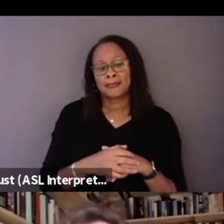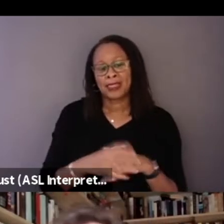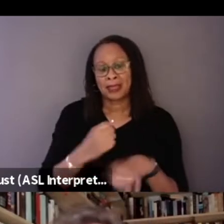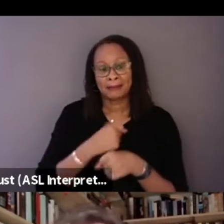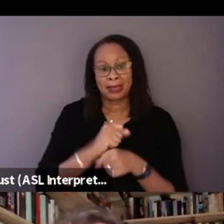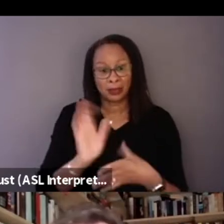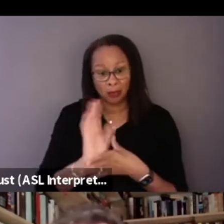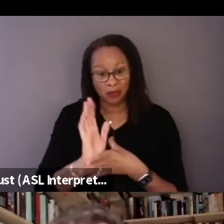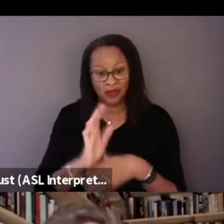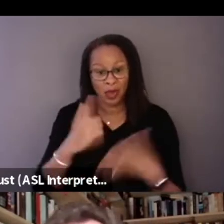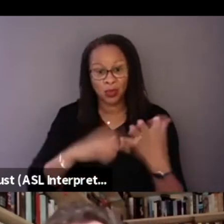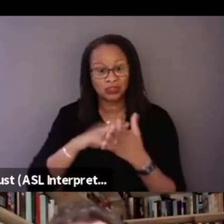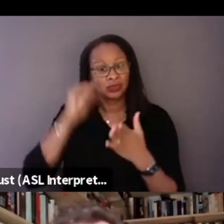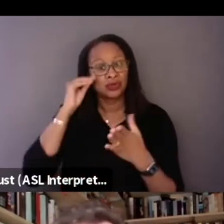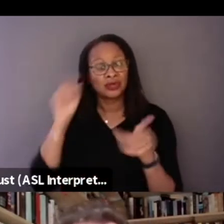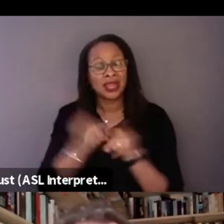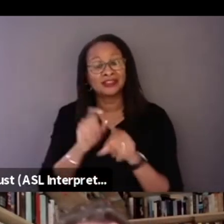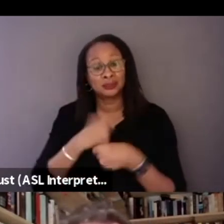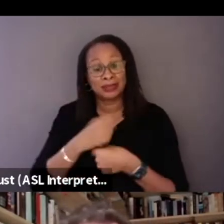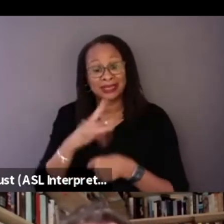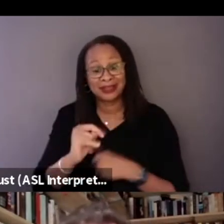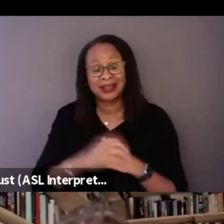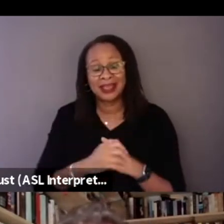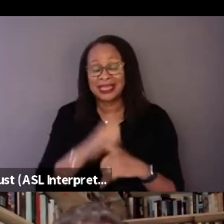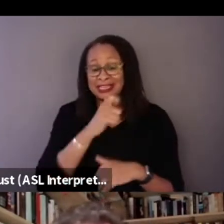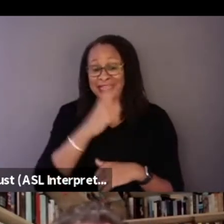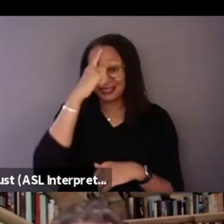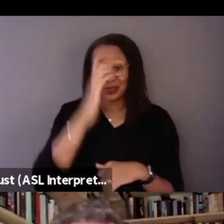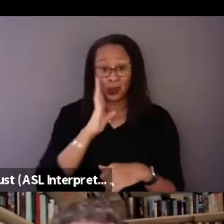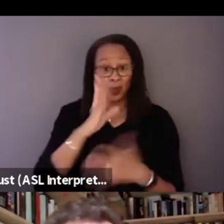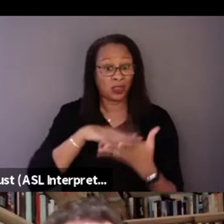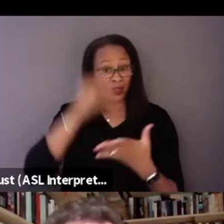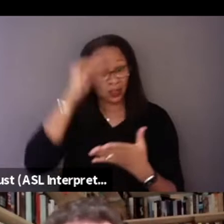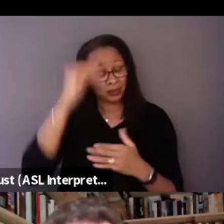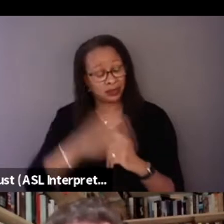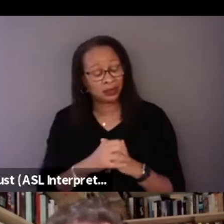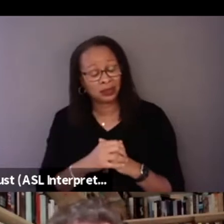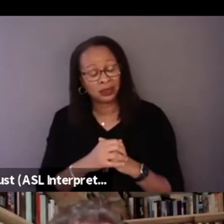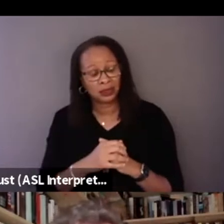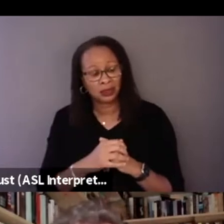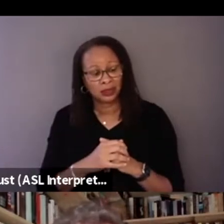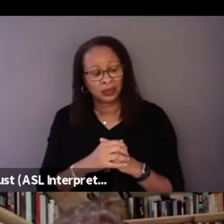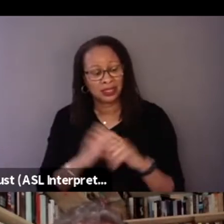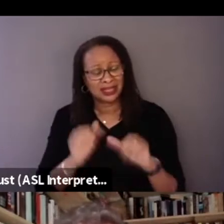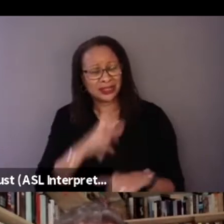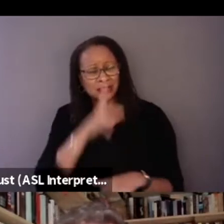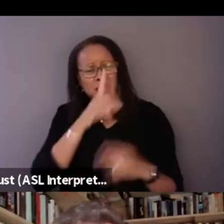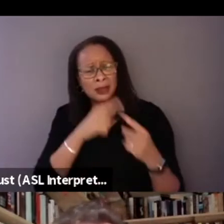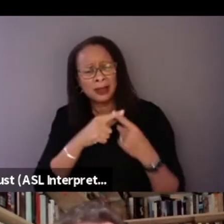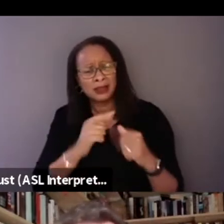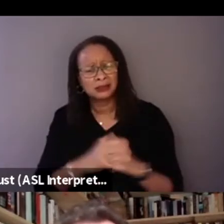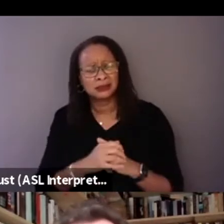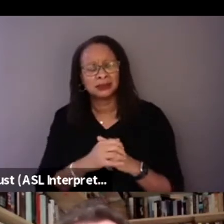and then what you learn making it that you didn't think you were gonna learn. So can you talk about kind of your education,